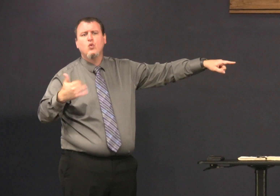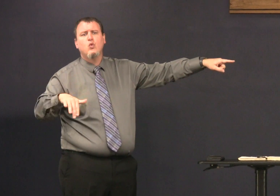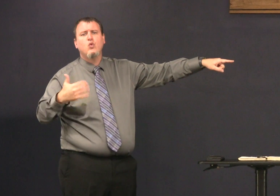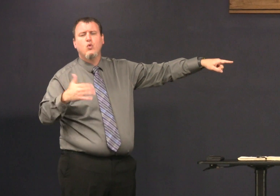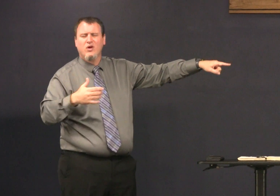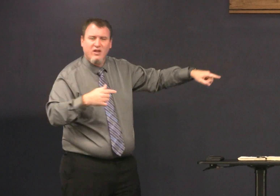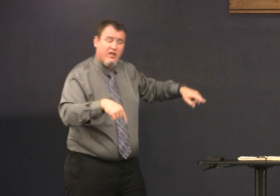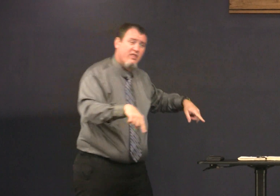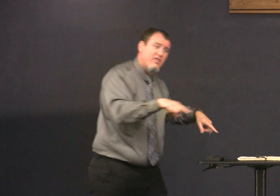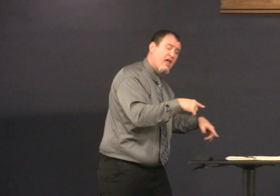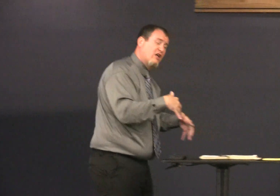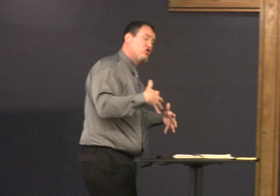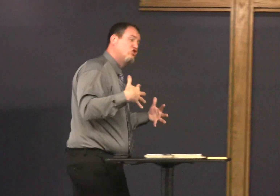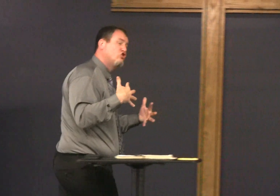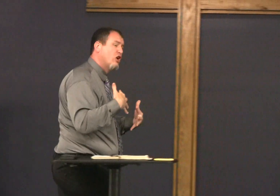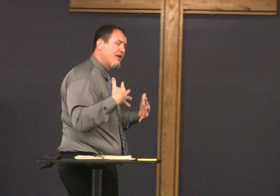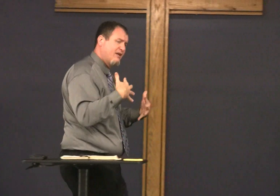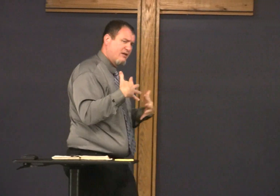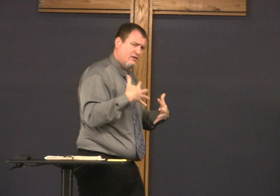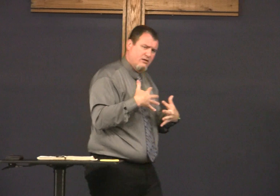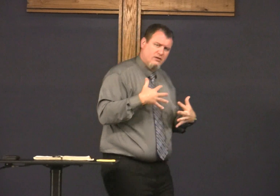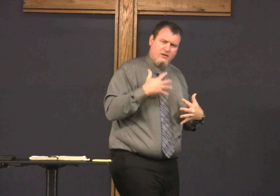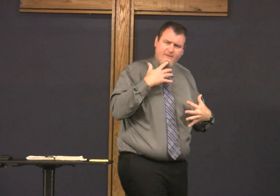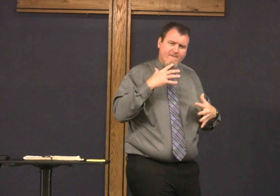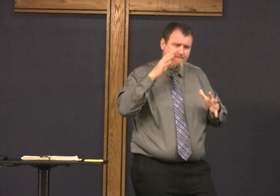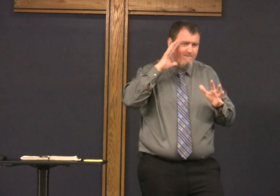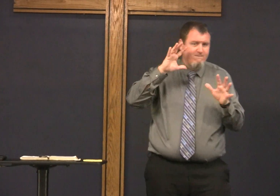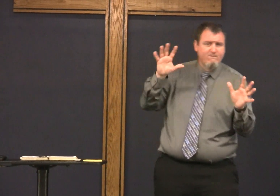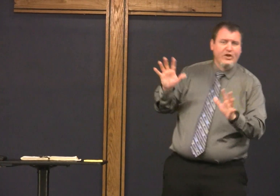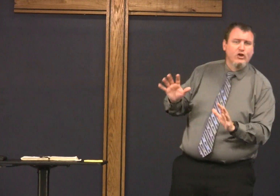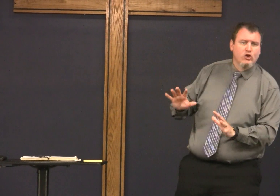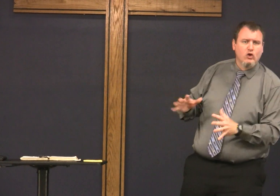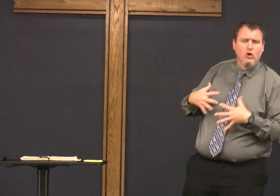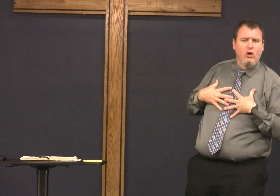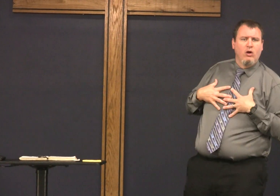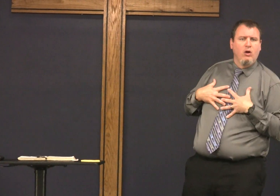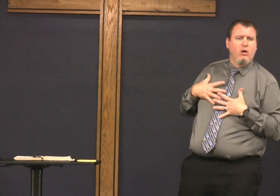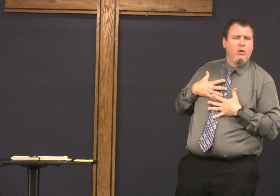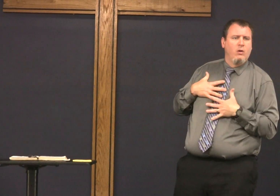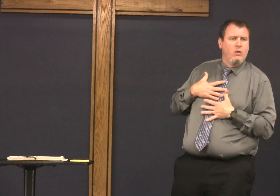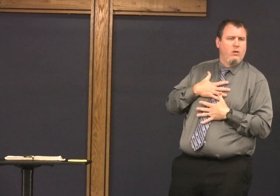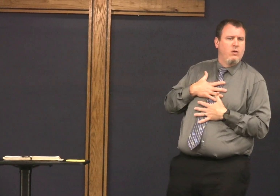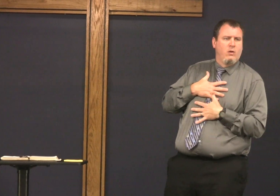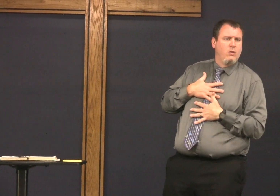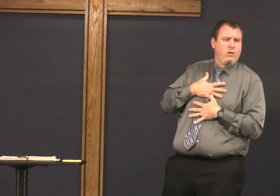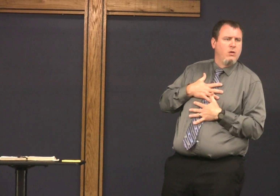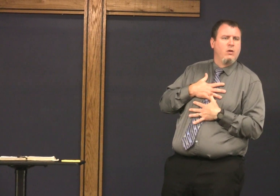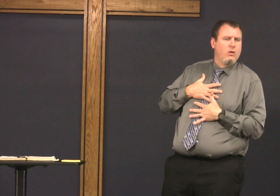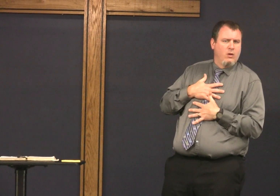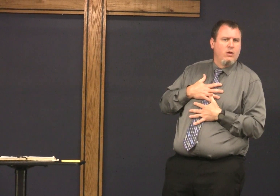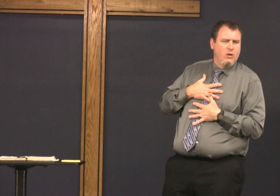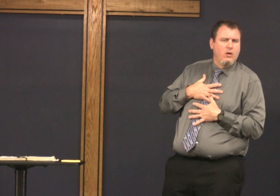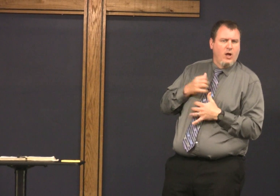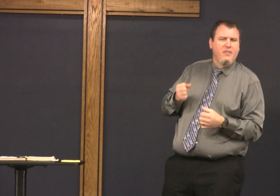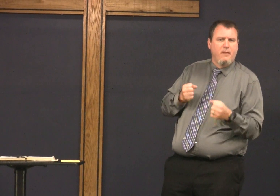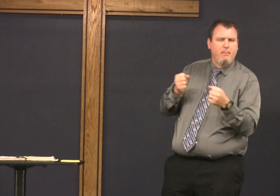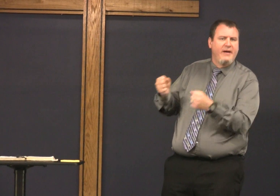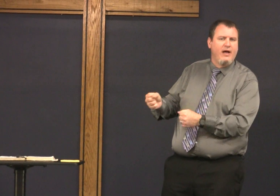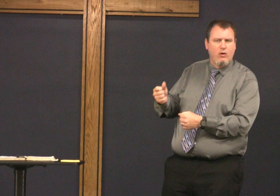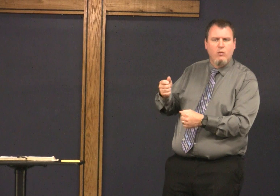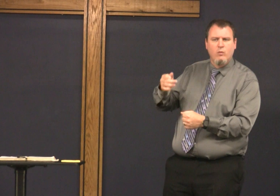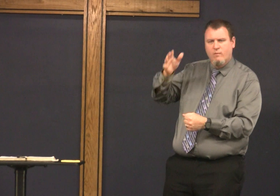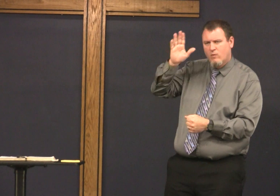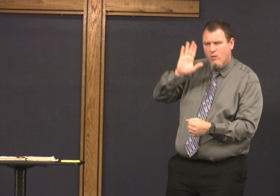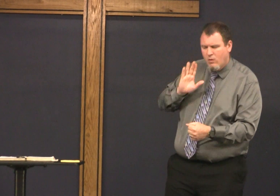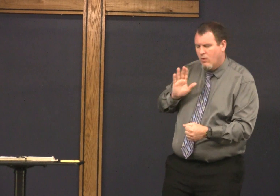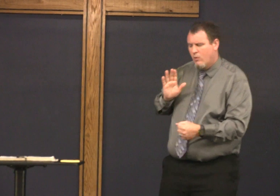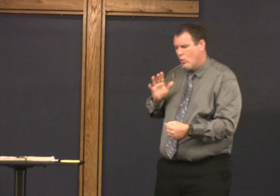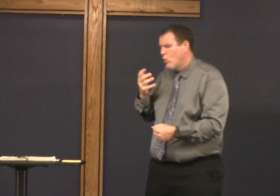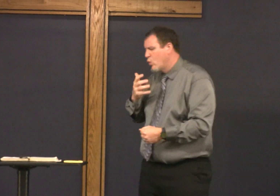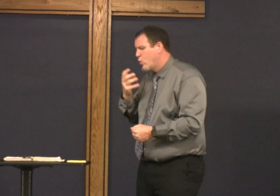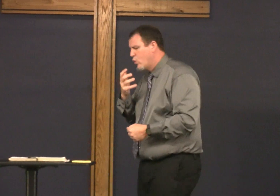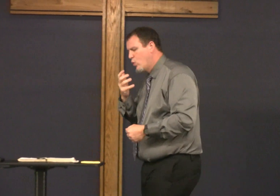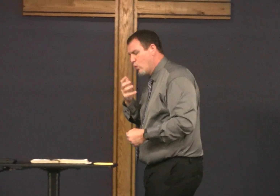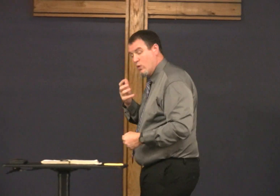that fear that the soldiers responded to Jesus with as he announced that he was God